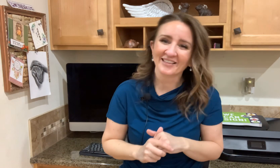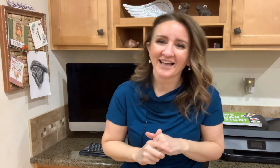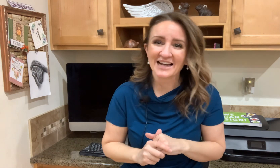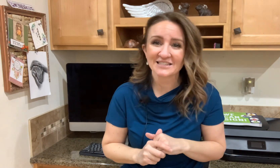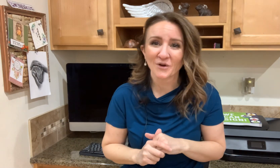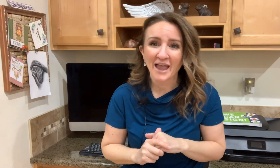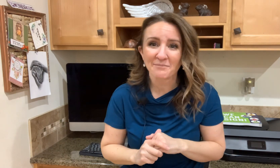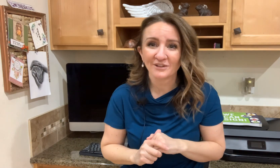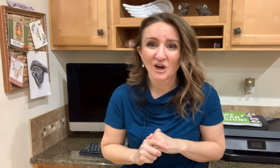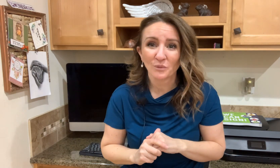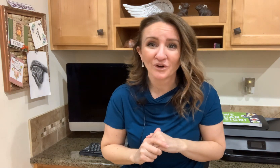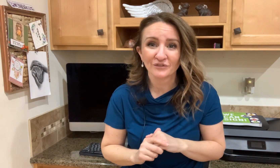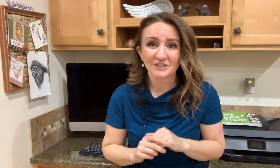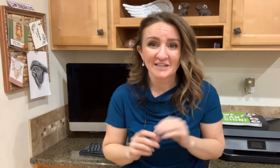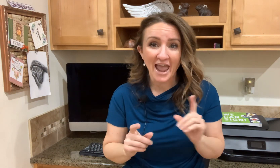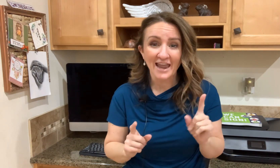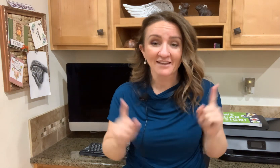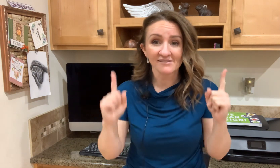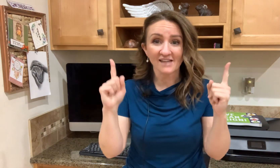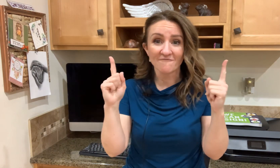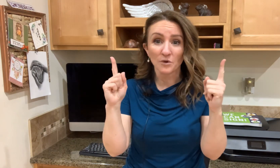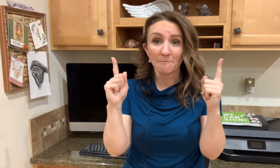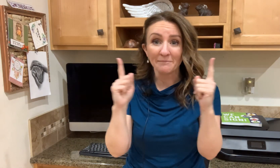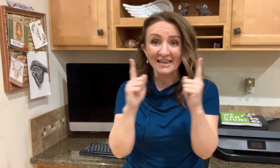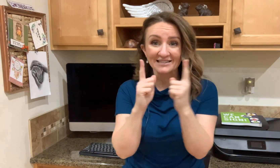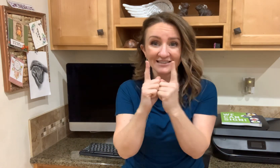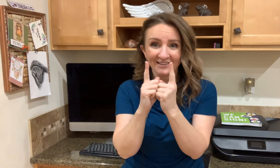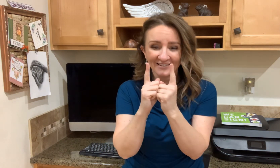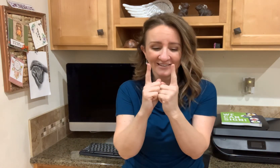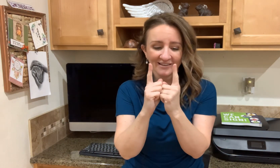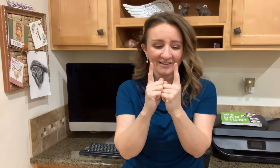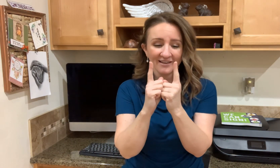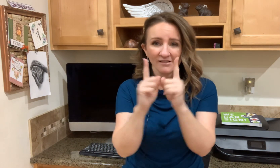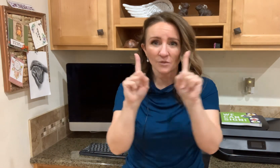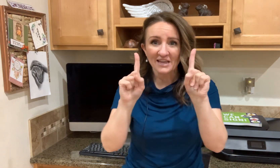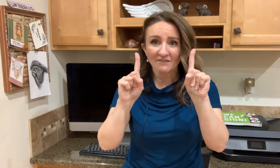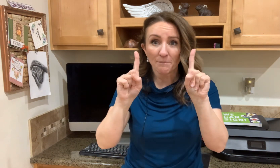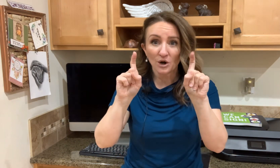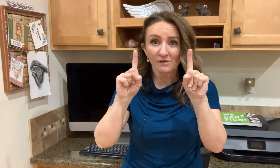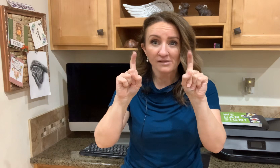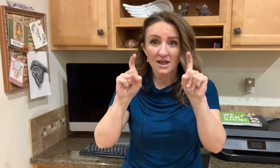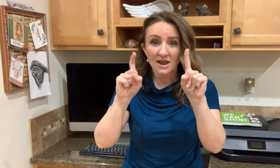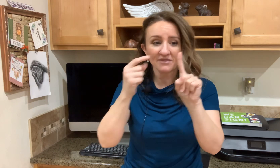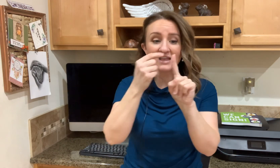last vocabulary word for today is the sign for "meet". So think of a person, think